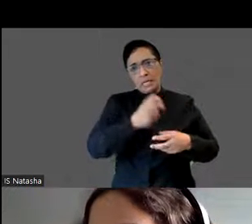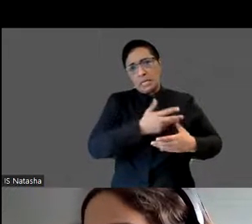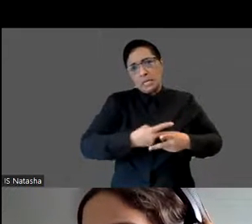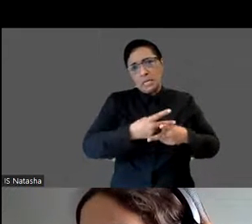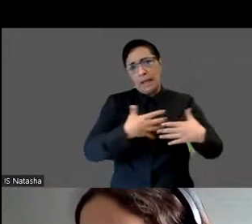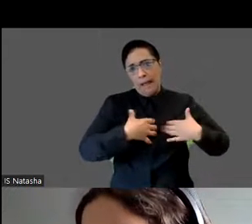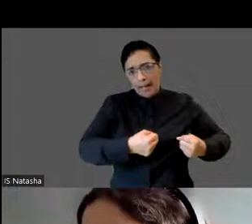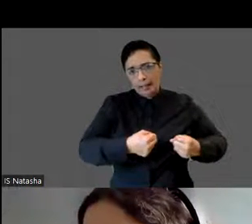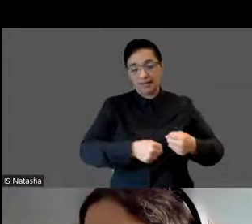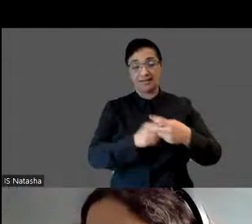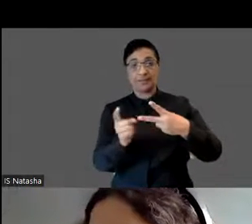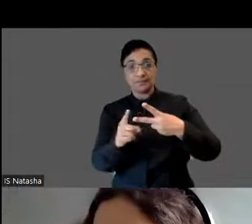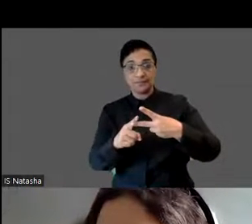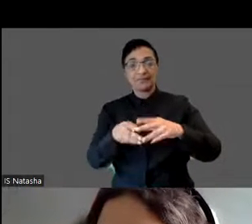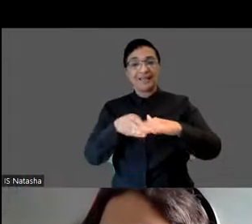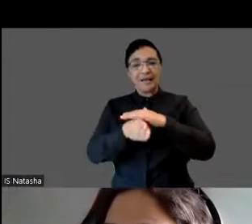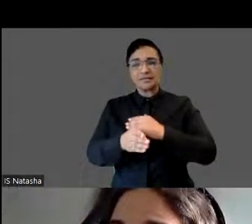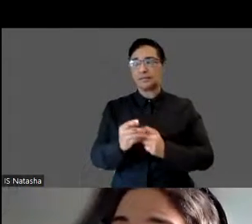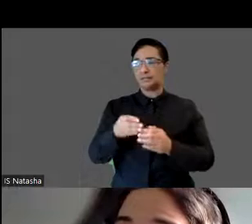assessments, access to benefits, et cetera.